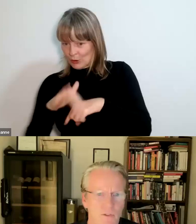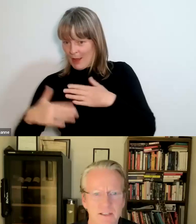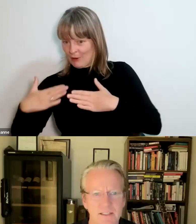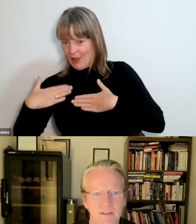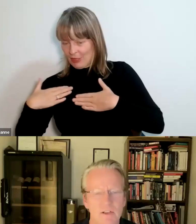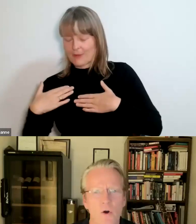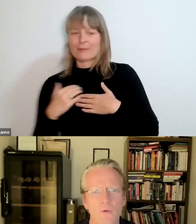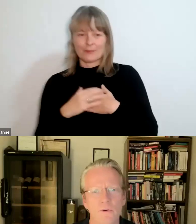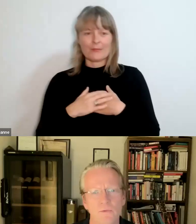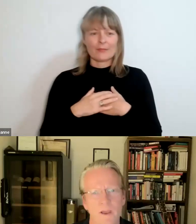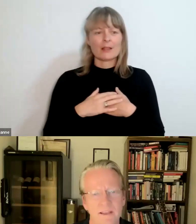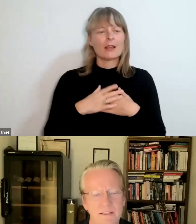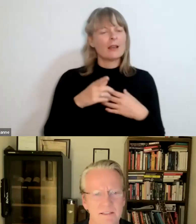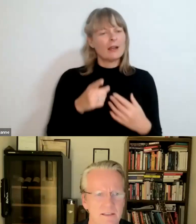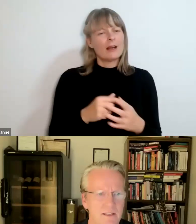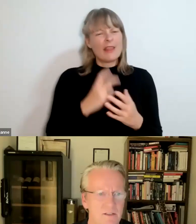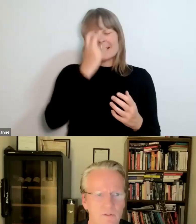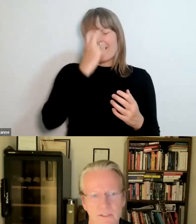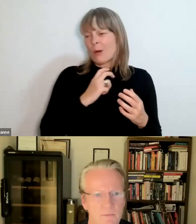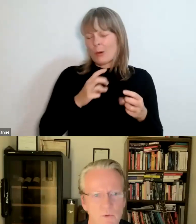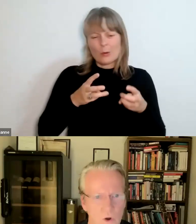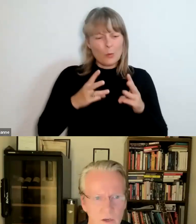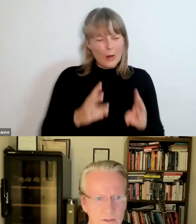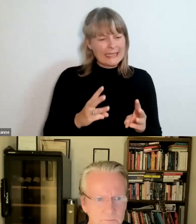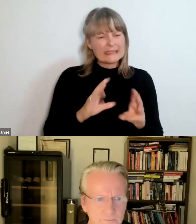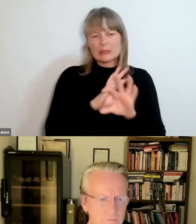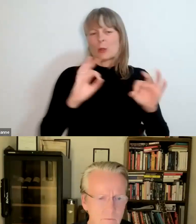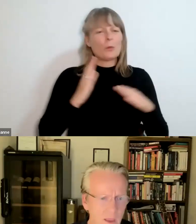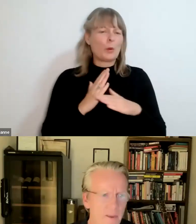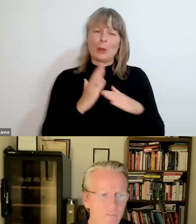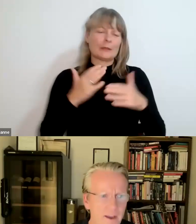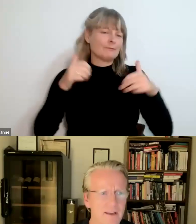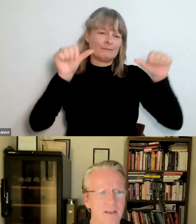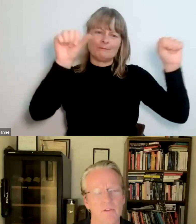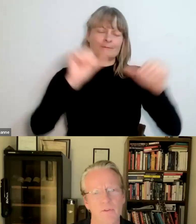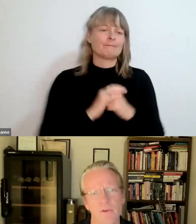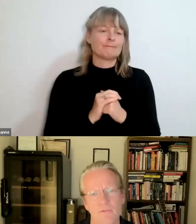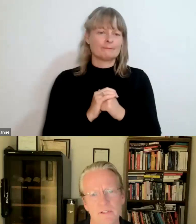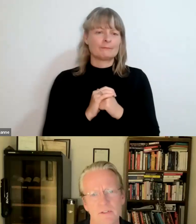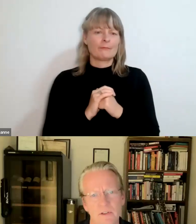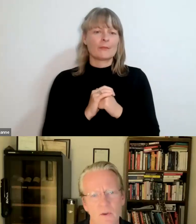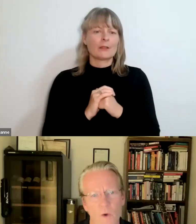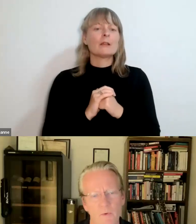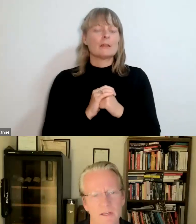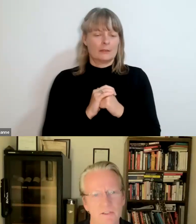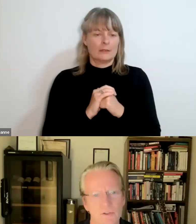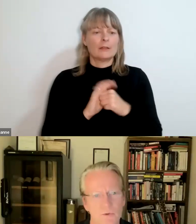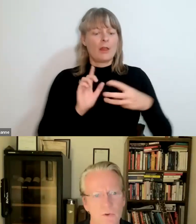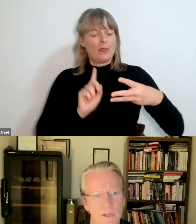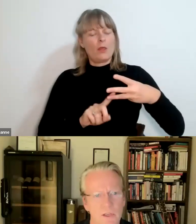here in Australia, we have tried almost anything we can to improve schools. And these old